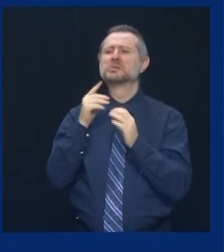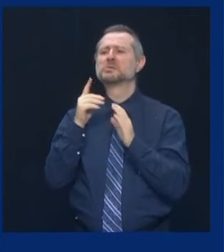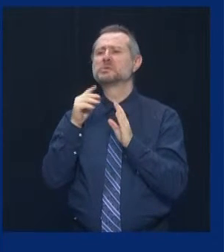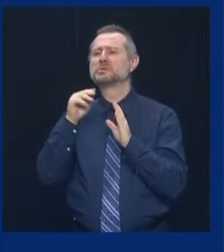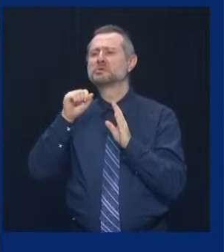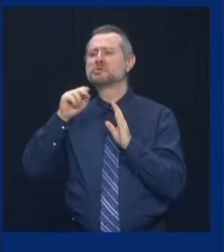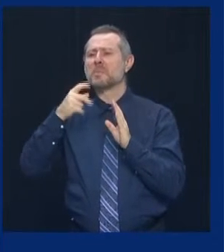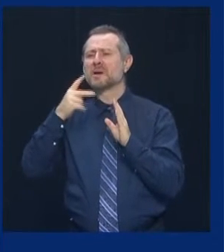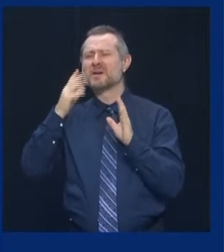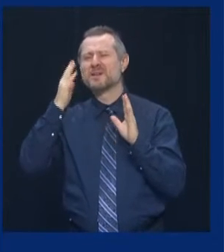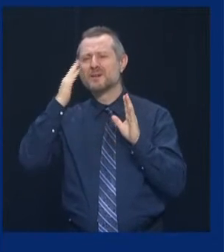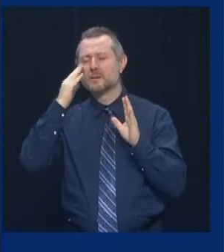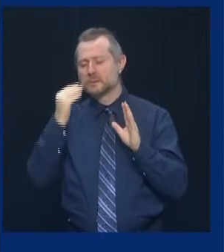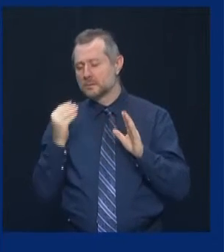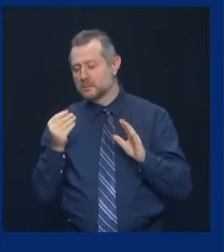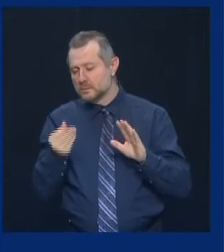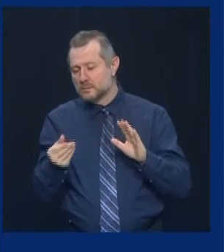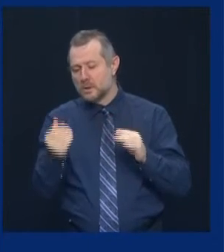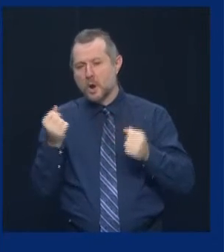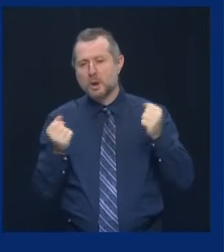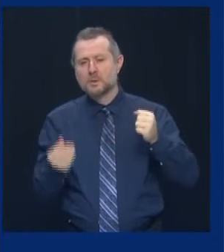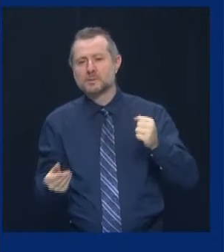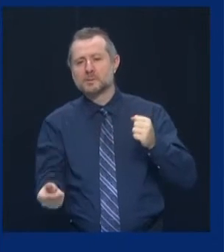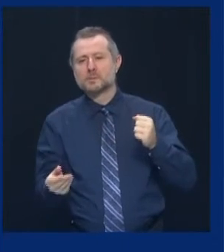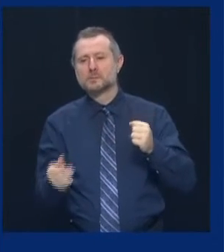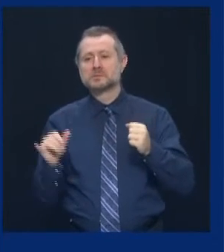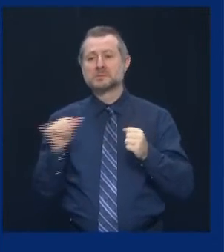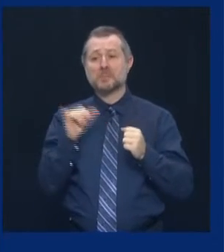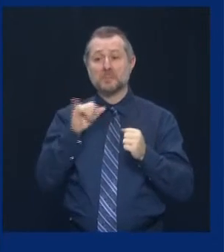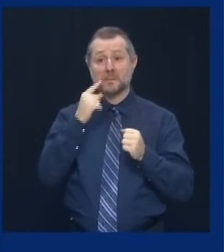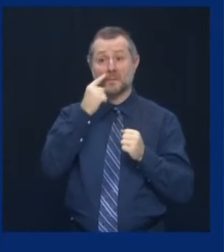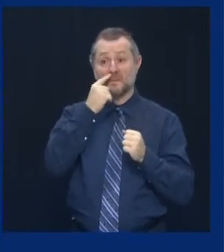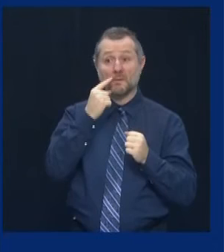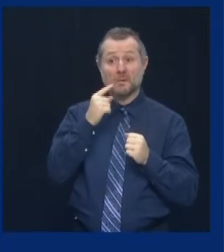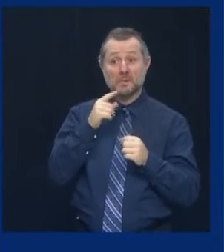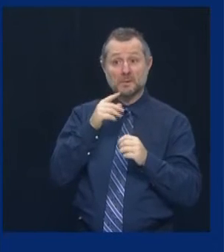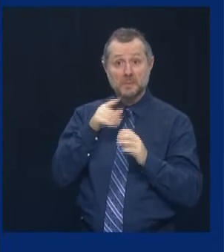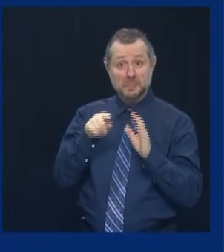TEST IS JUST A SNAPSHOT.